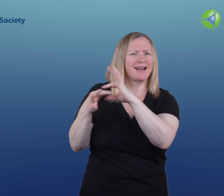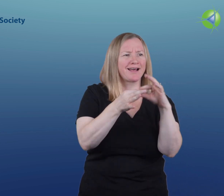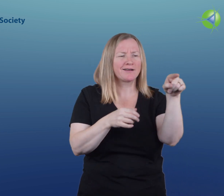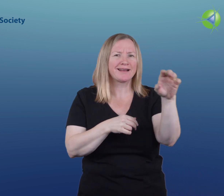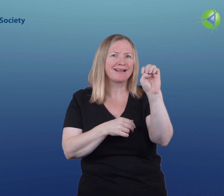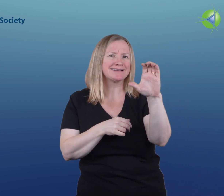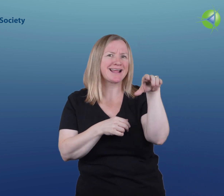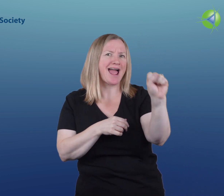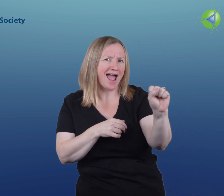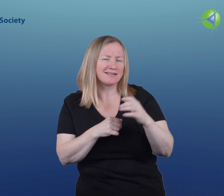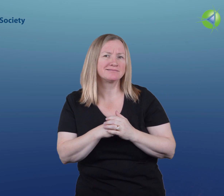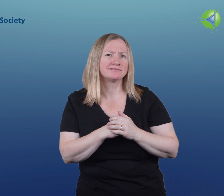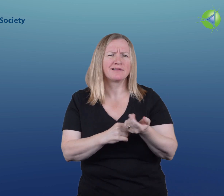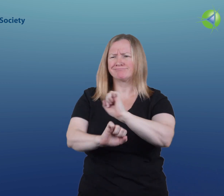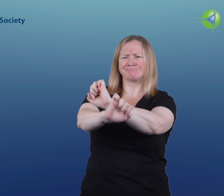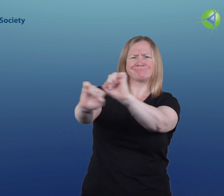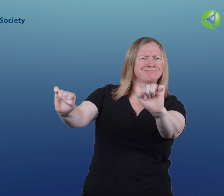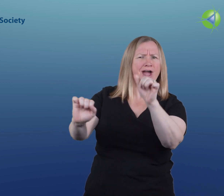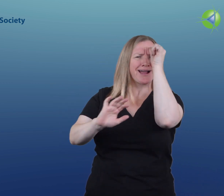their experience of ECS,